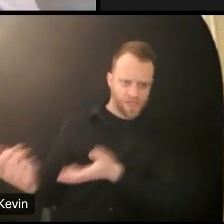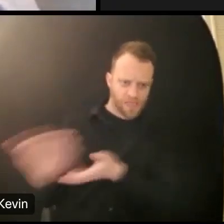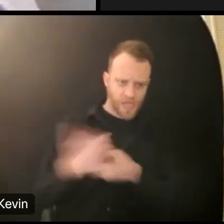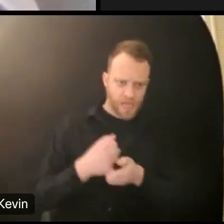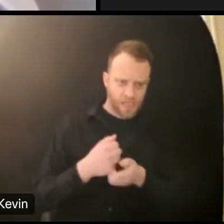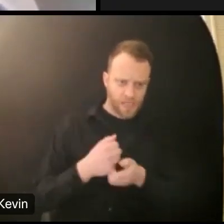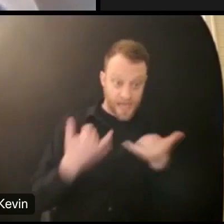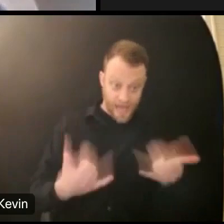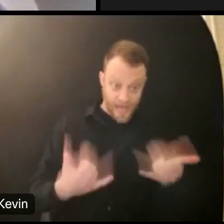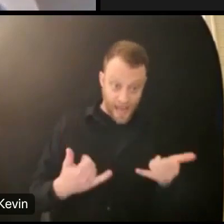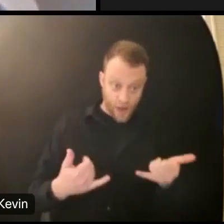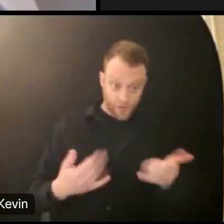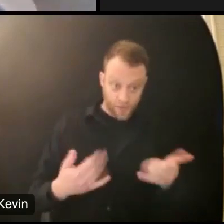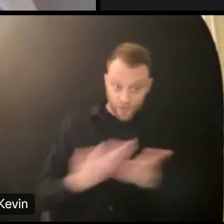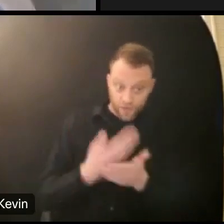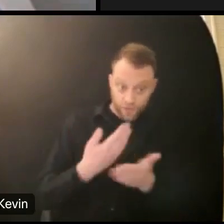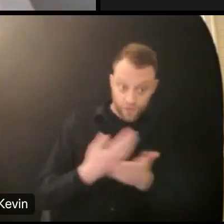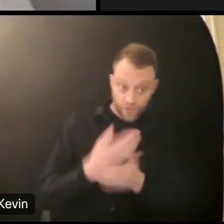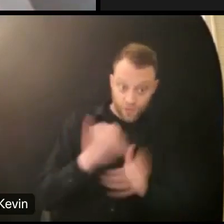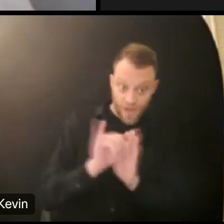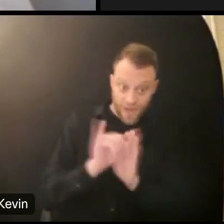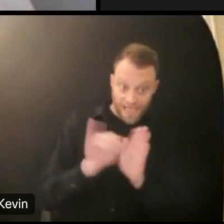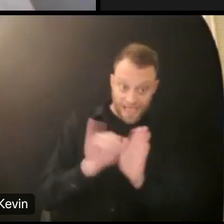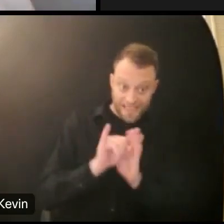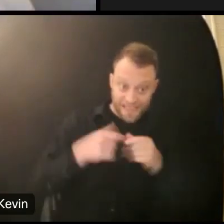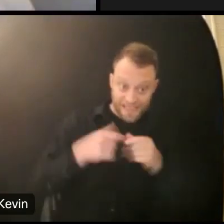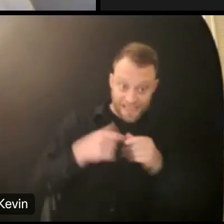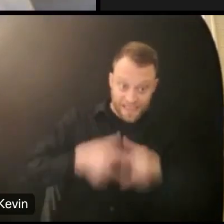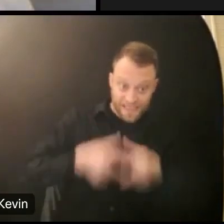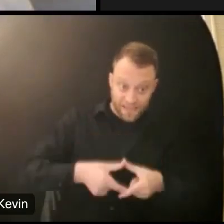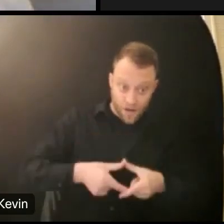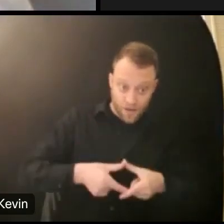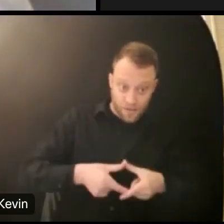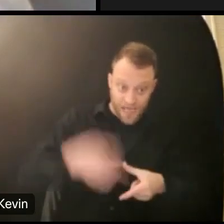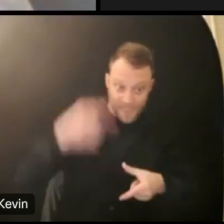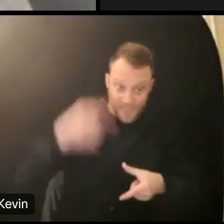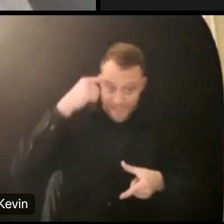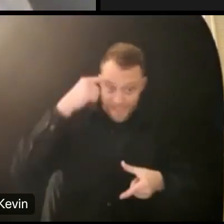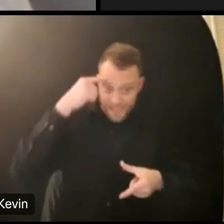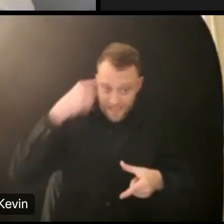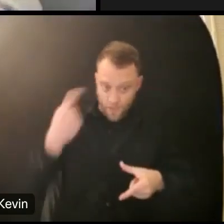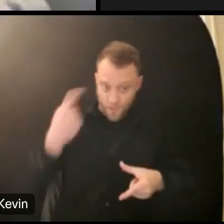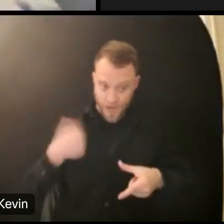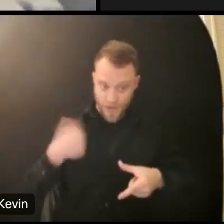because I don't believe that the identification card we have now has the chip.